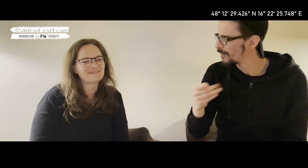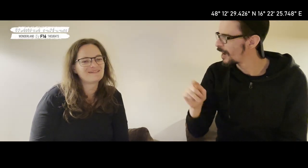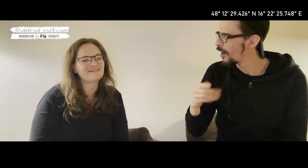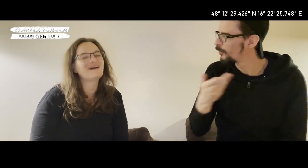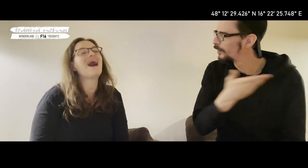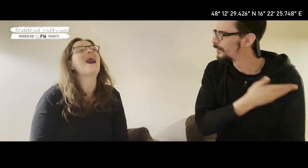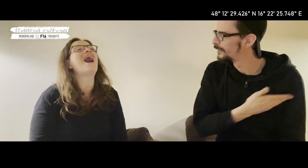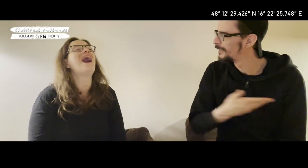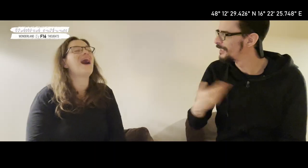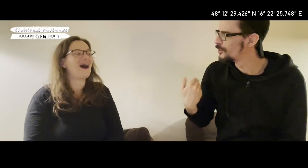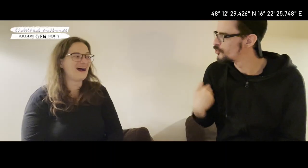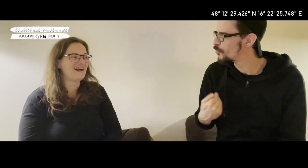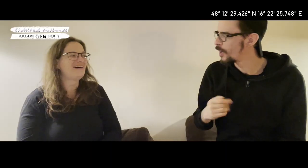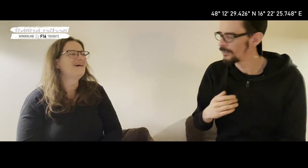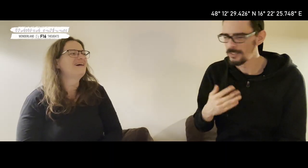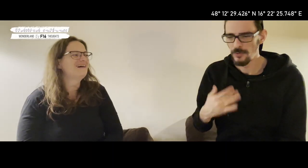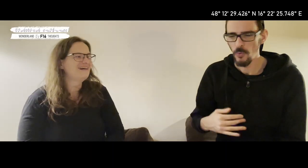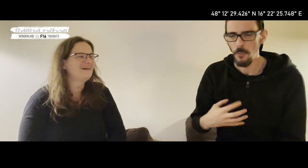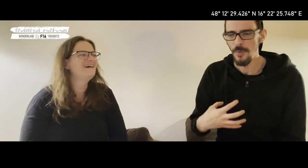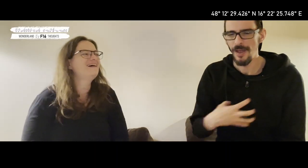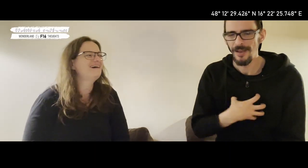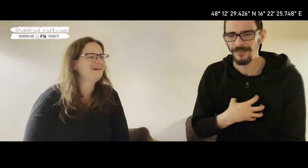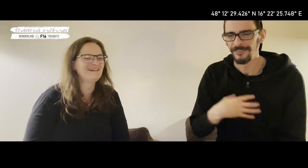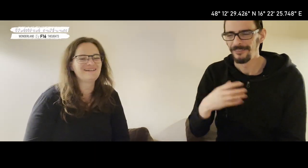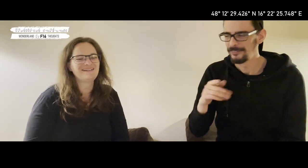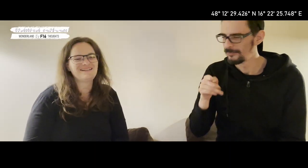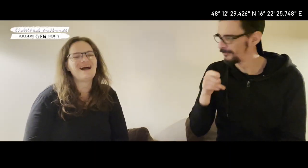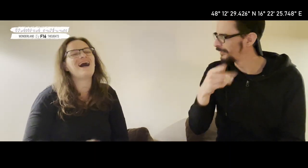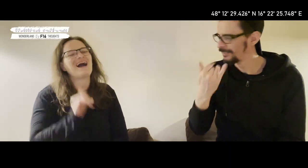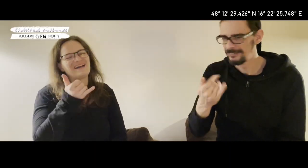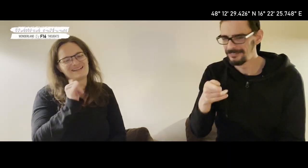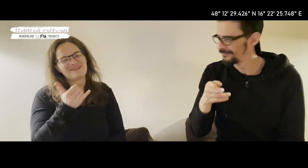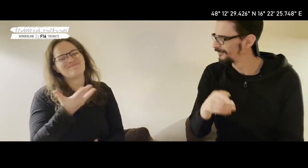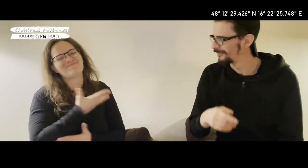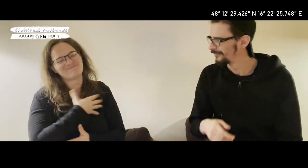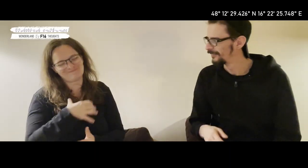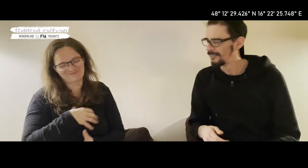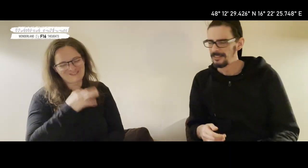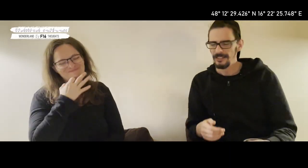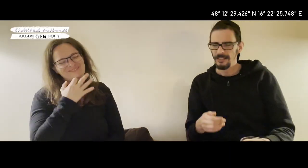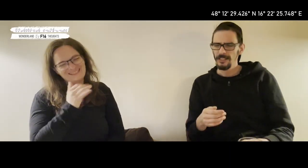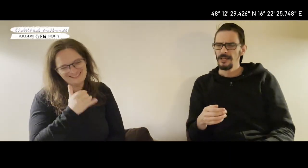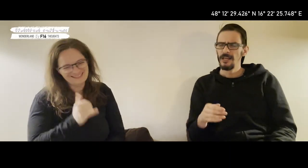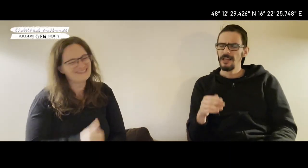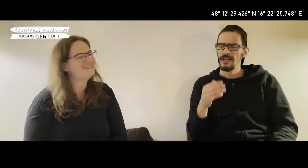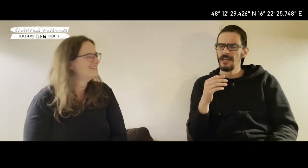She also had a T-shirt with a number on it. Now that you mention it, it occurs to me.